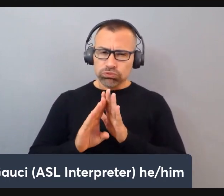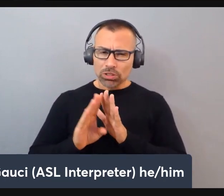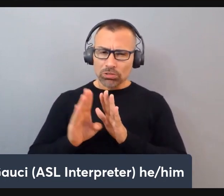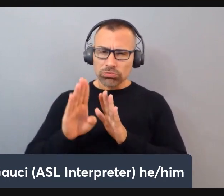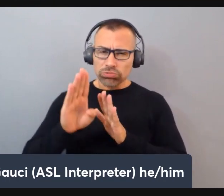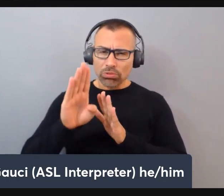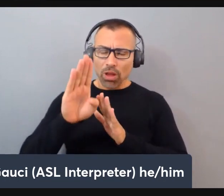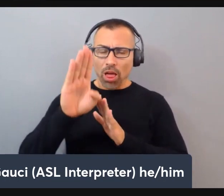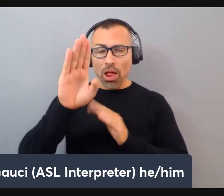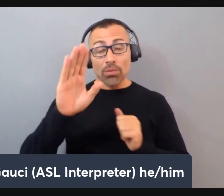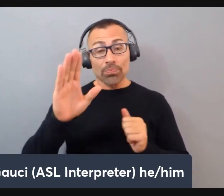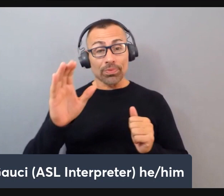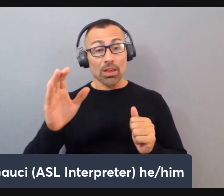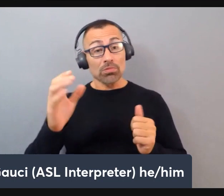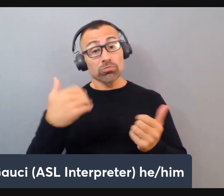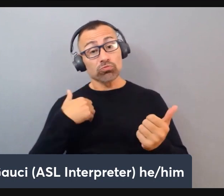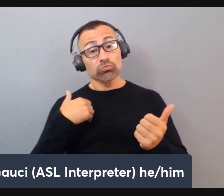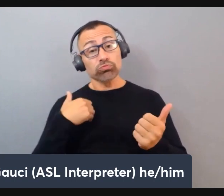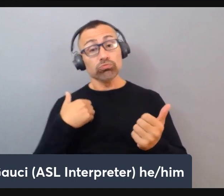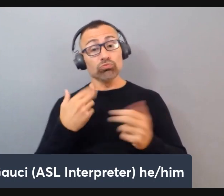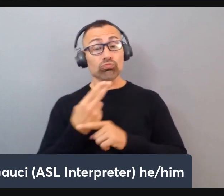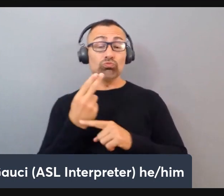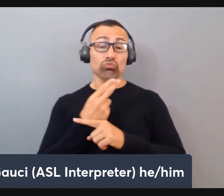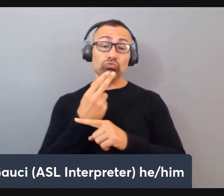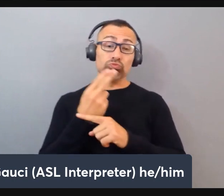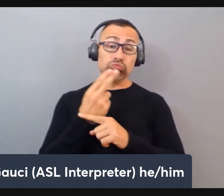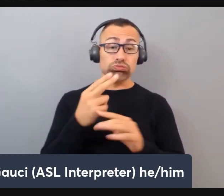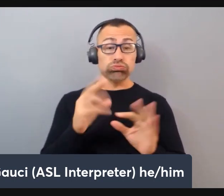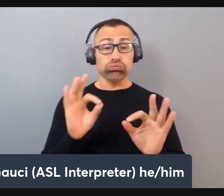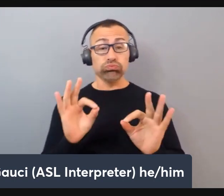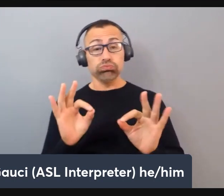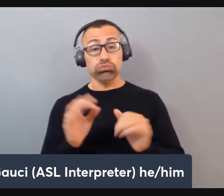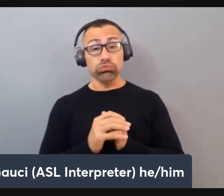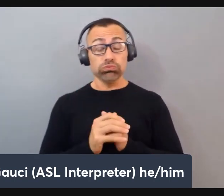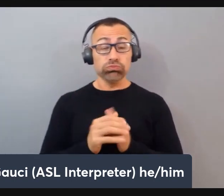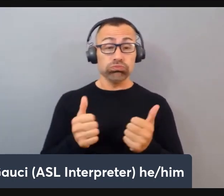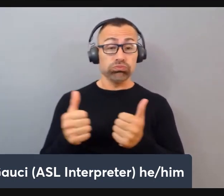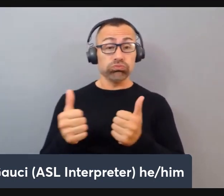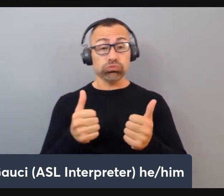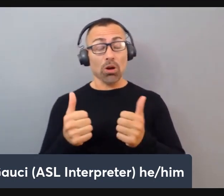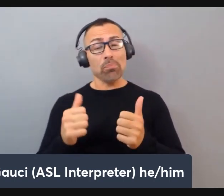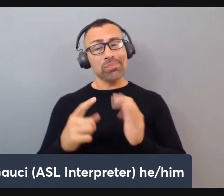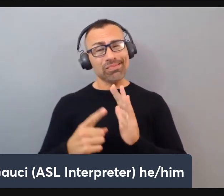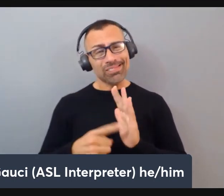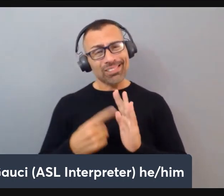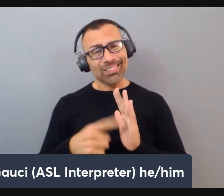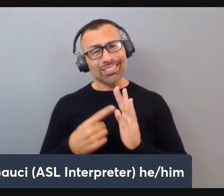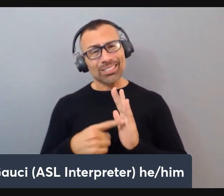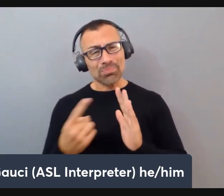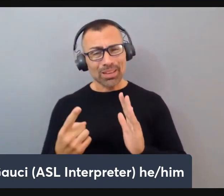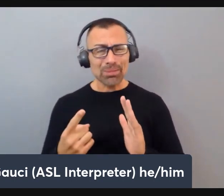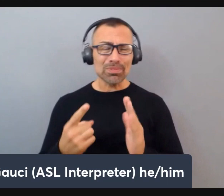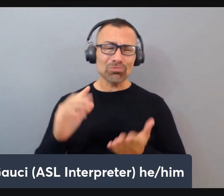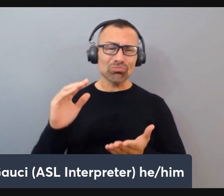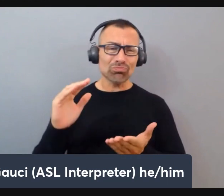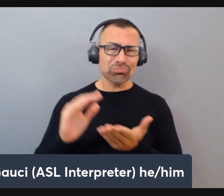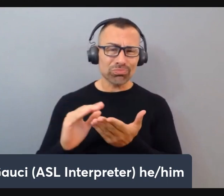but there's also periods where there is very low traffic. And I think that's where AWS App Runner is optimized to fit.